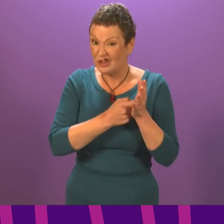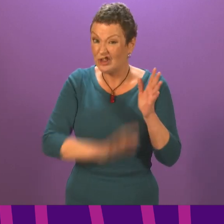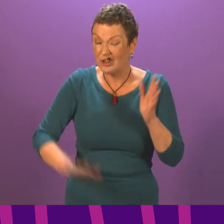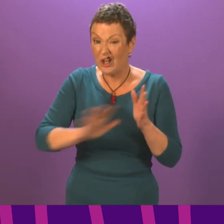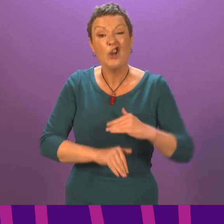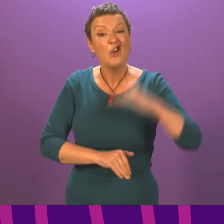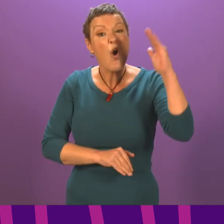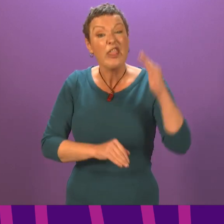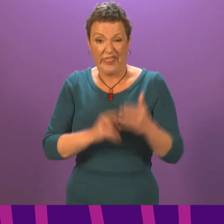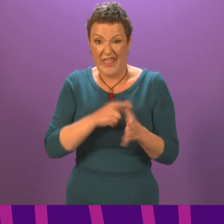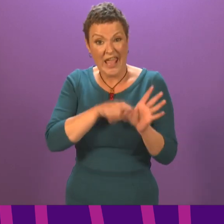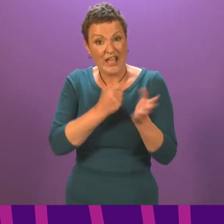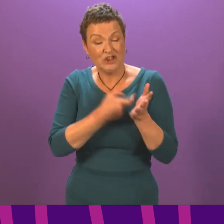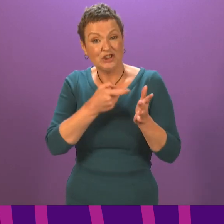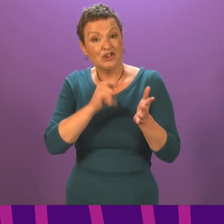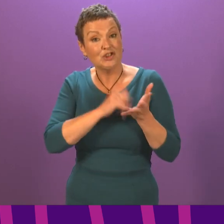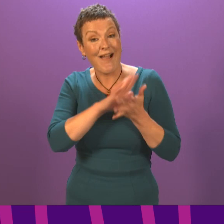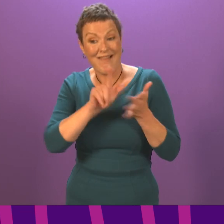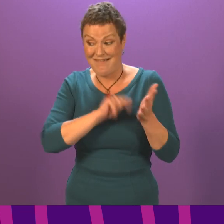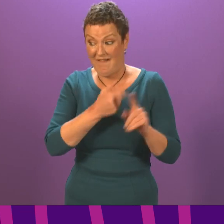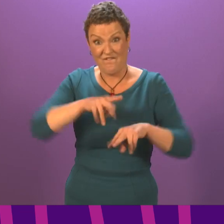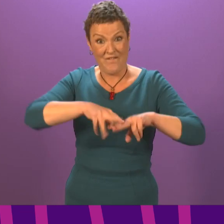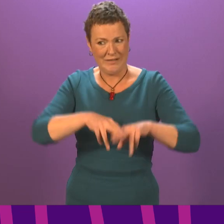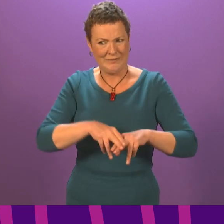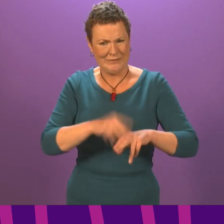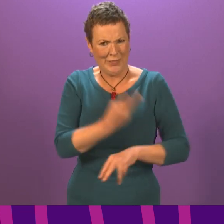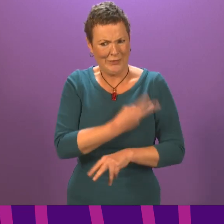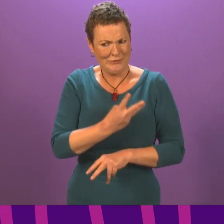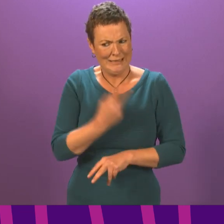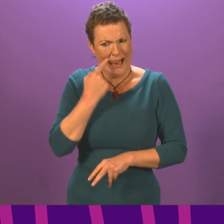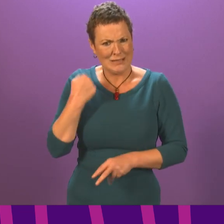of cases has increased quite sharply in the past week. Although the changes in those areas